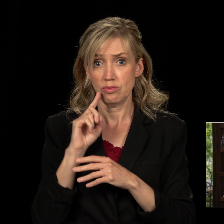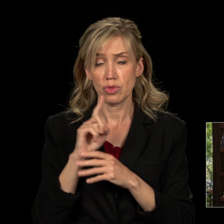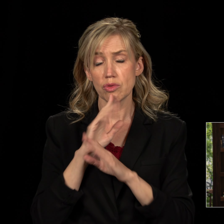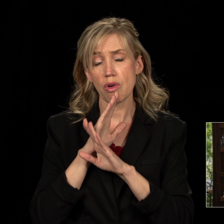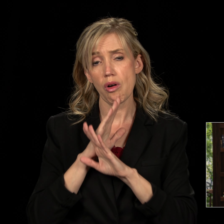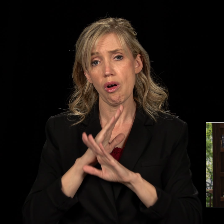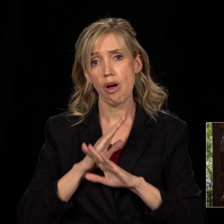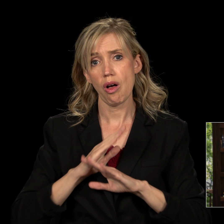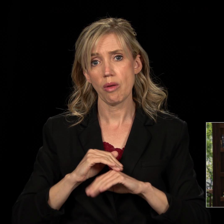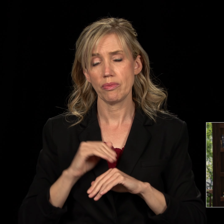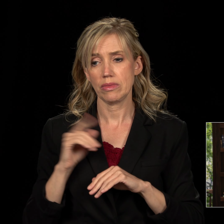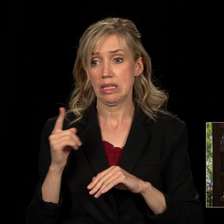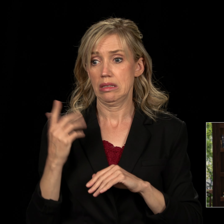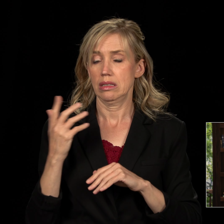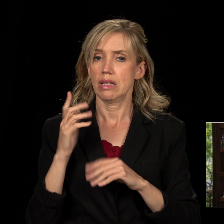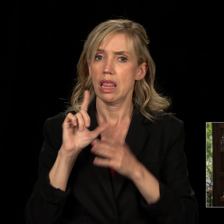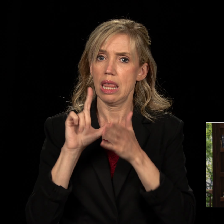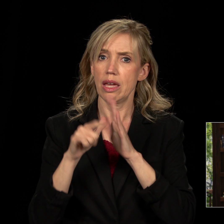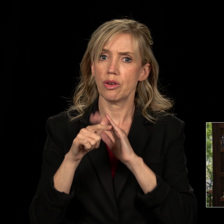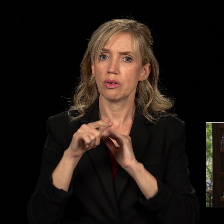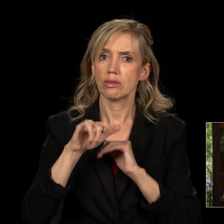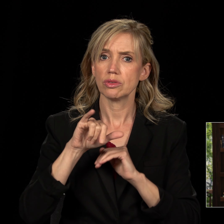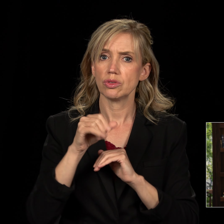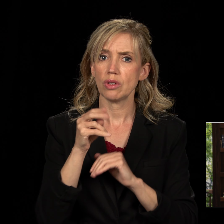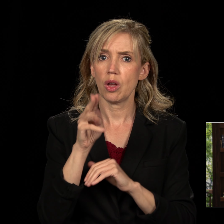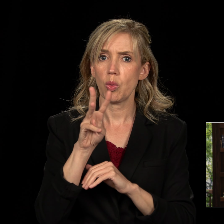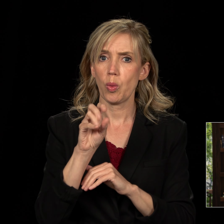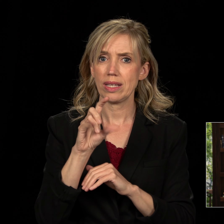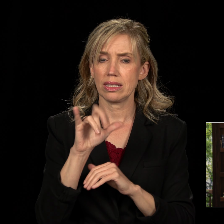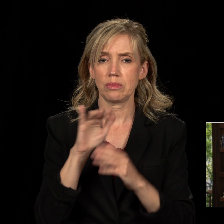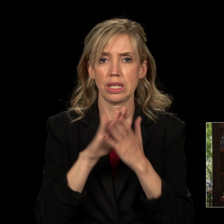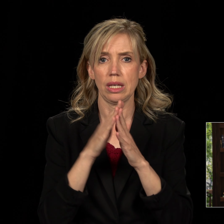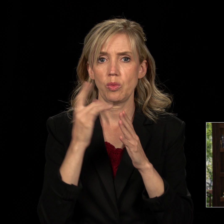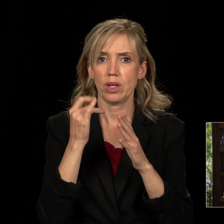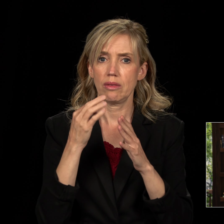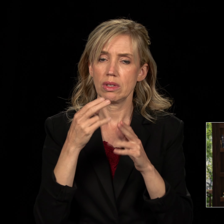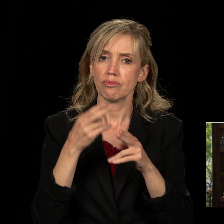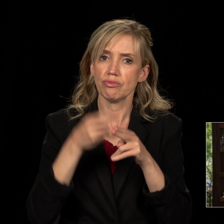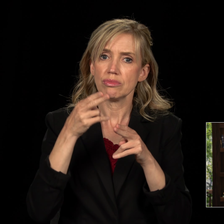become one of the greatest religious leaders of all time. He said it was the most glorious day